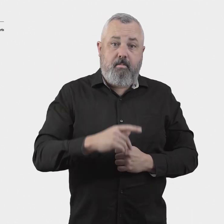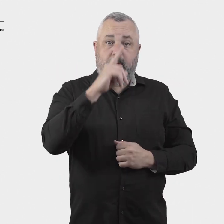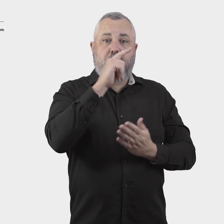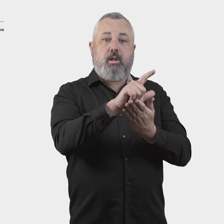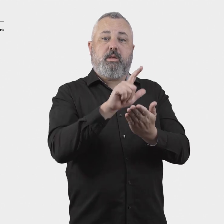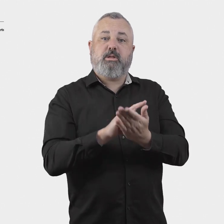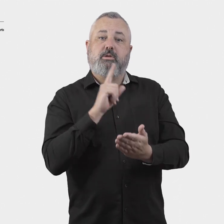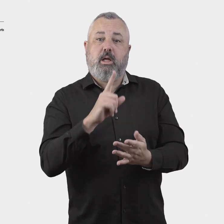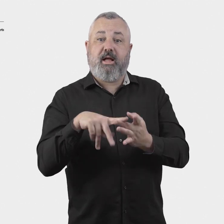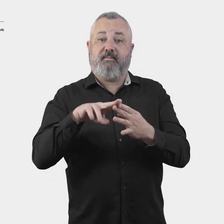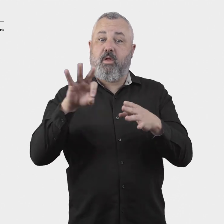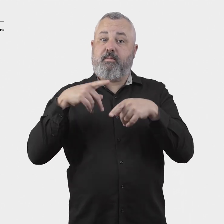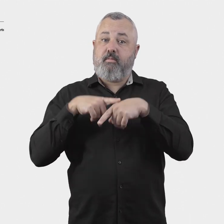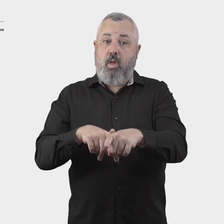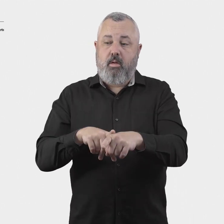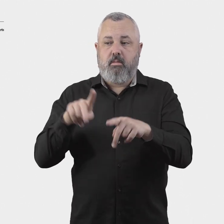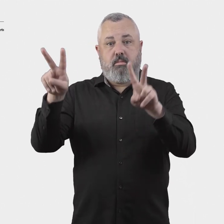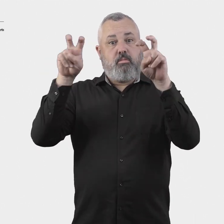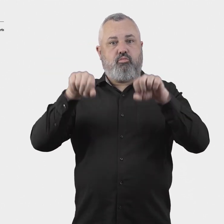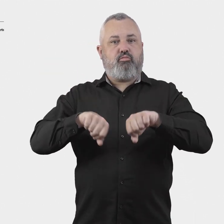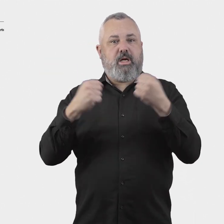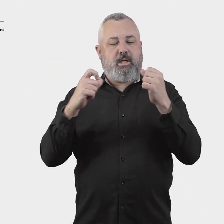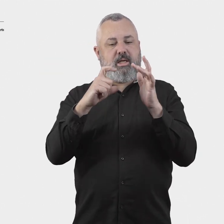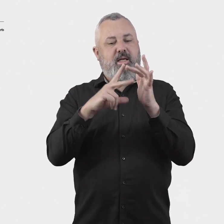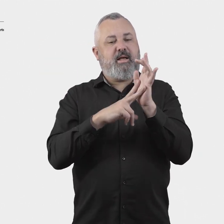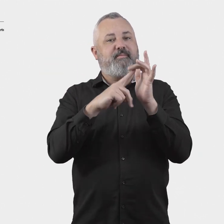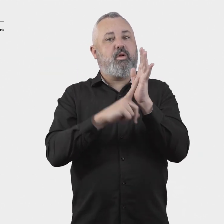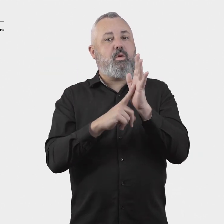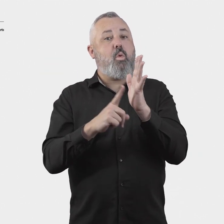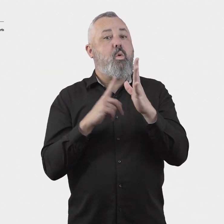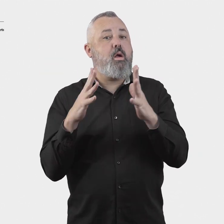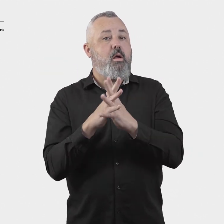The legislation may prescribe civil offences for non-compliance with the scheme, and may also include